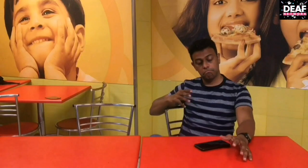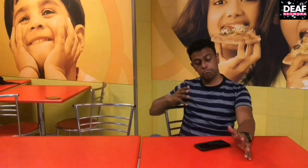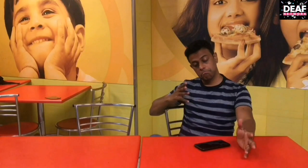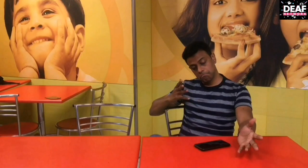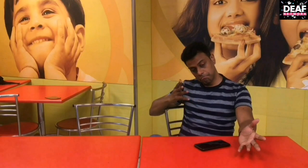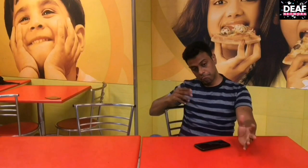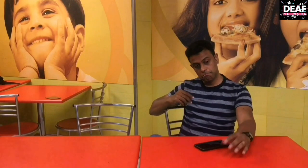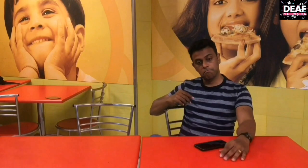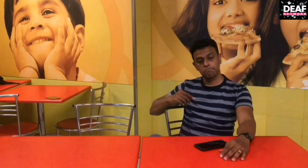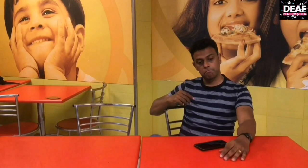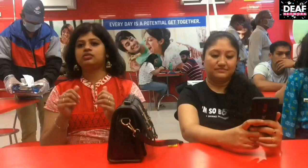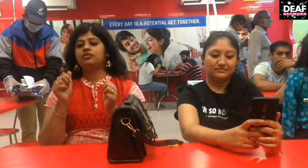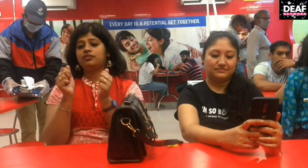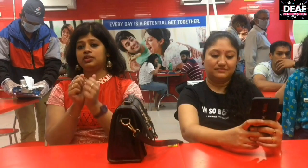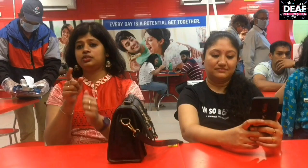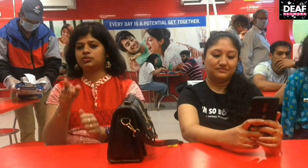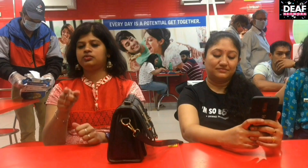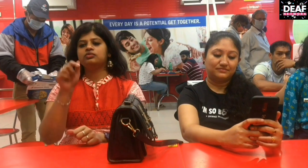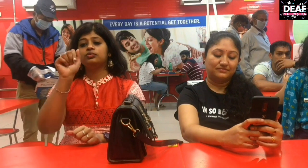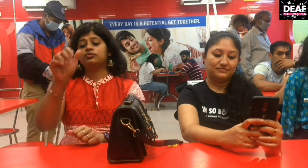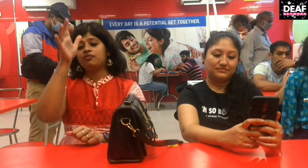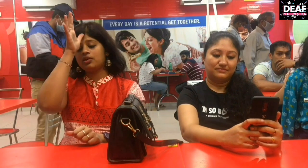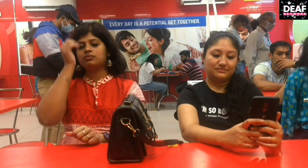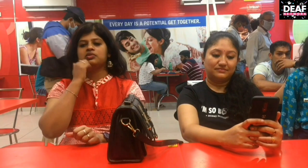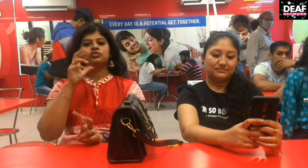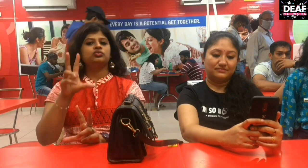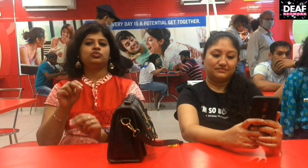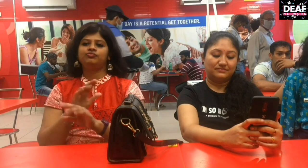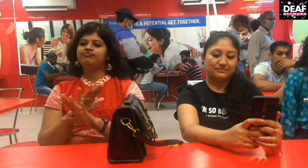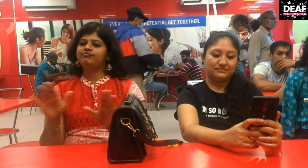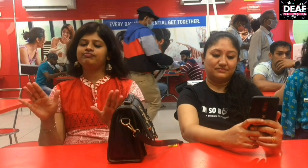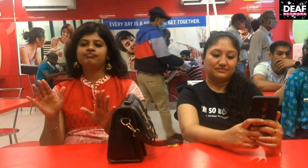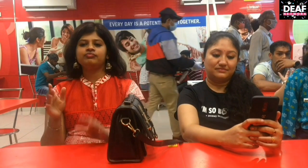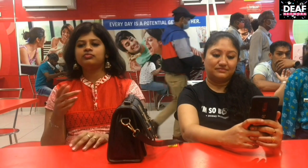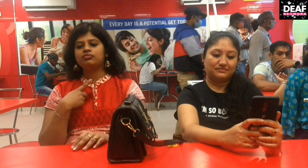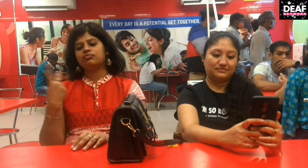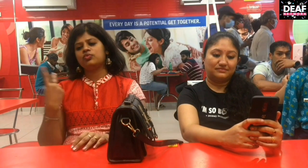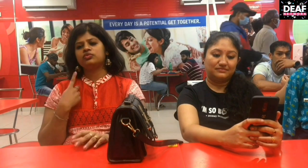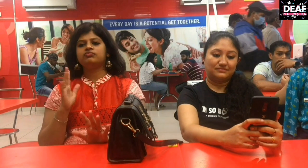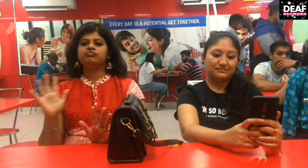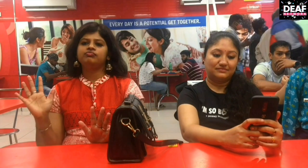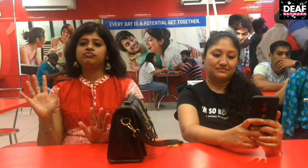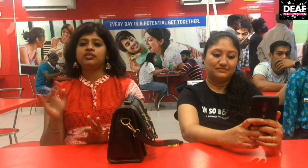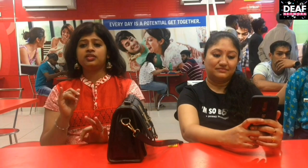Mmm... After marriage, I dont want to live with your parents, only be with you.